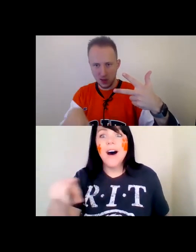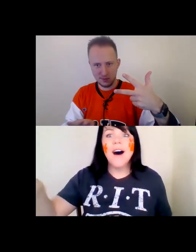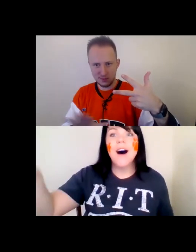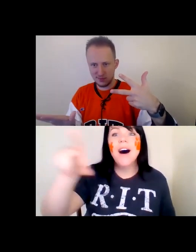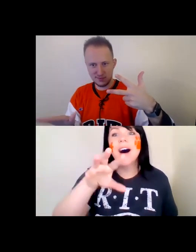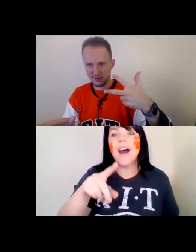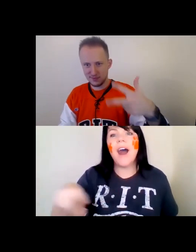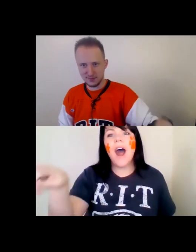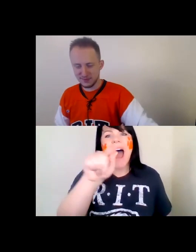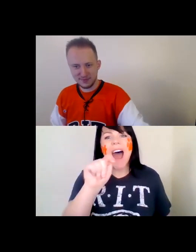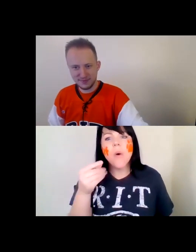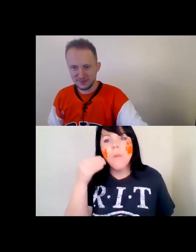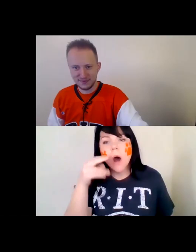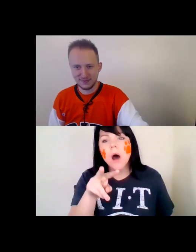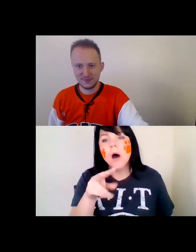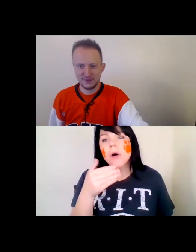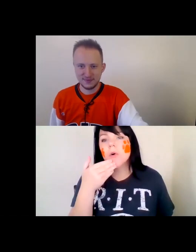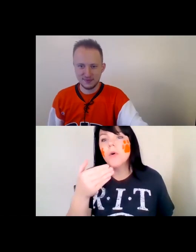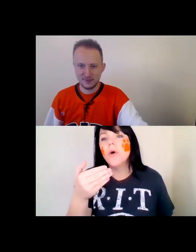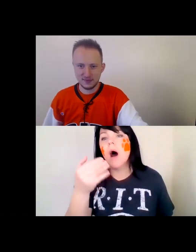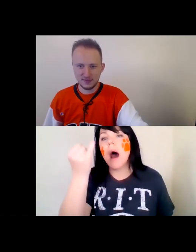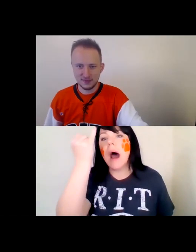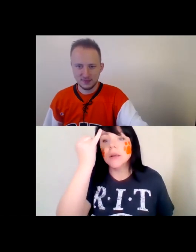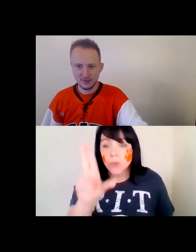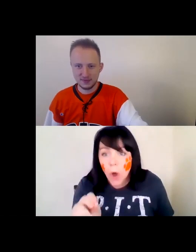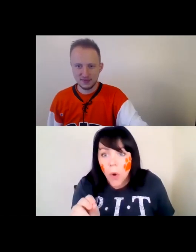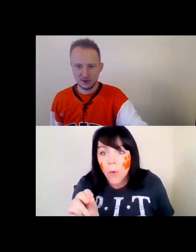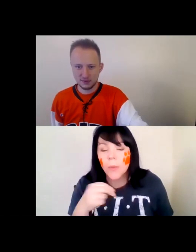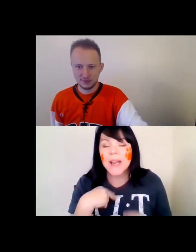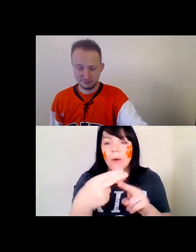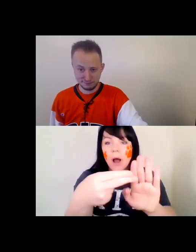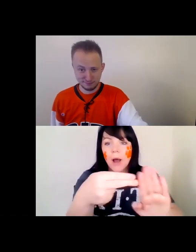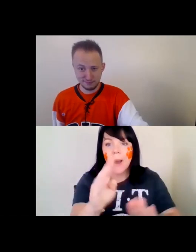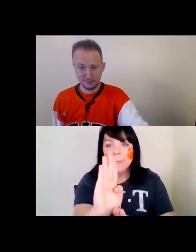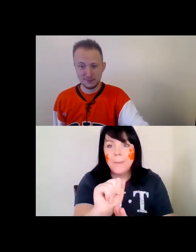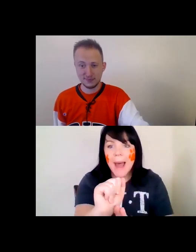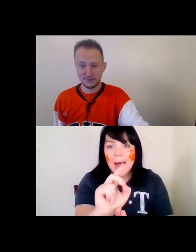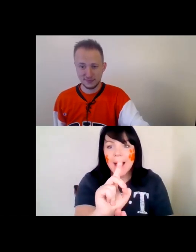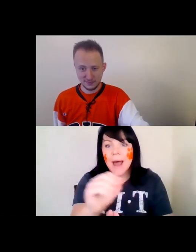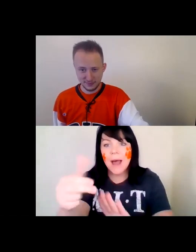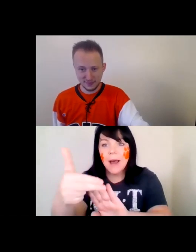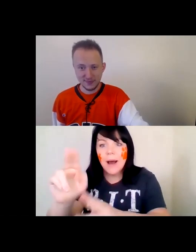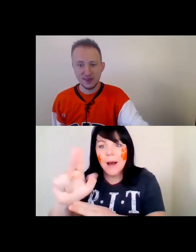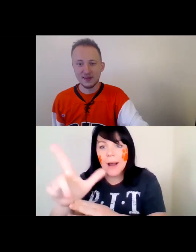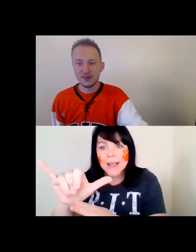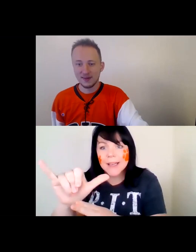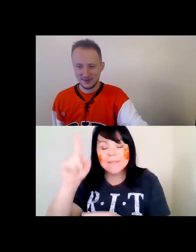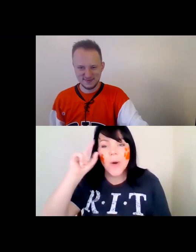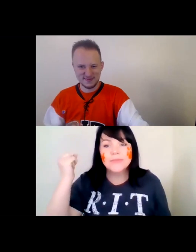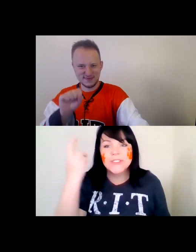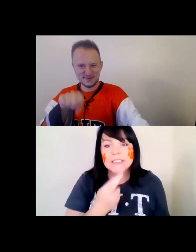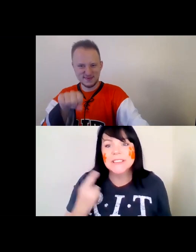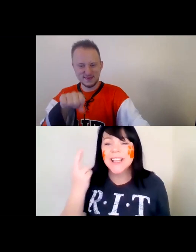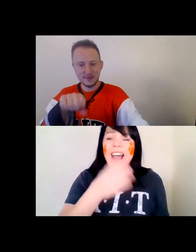Michelle: Yes, for those of you at home thinking that would be good advice, it was not. It's labeled bad and ugly for a reason.